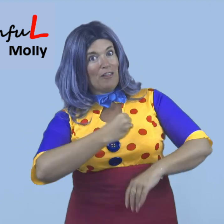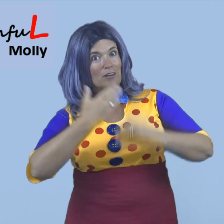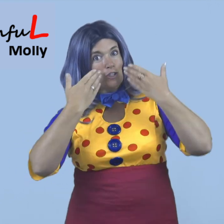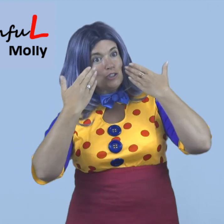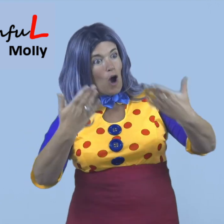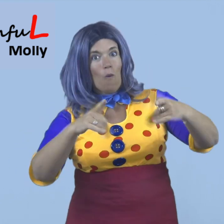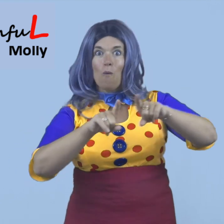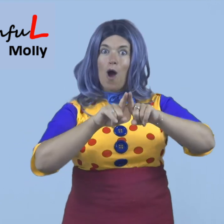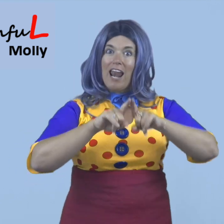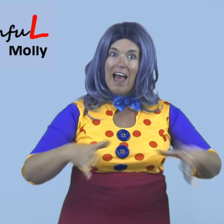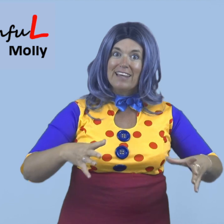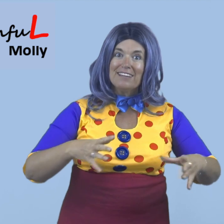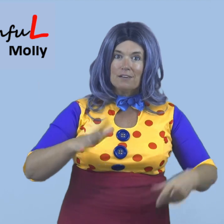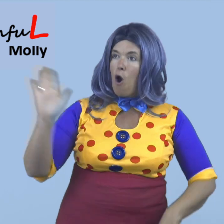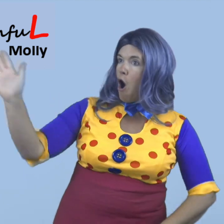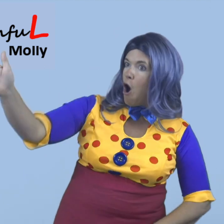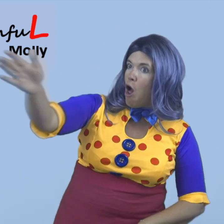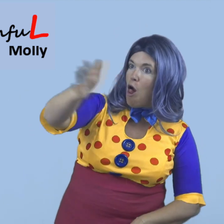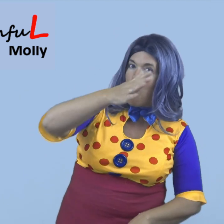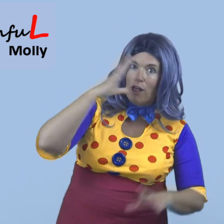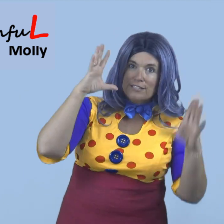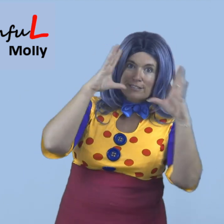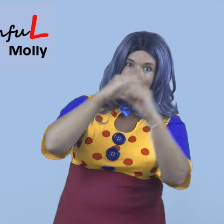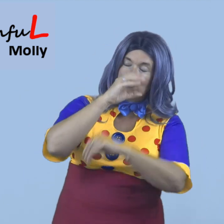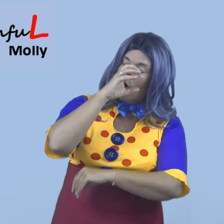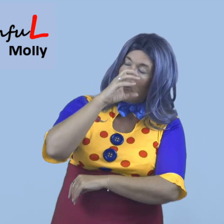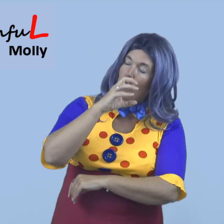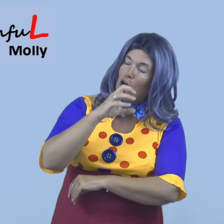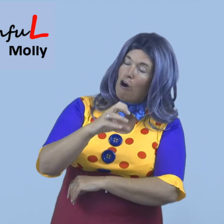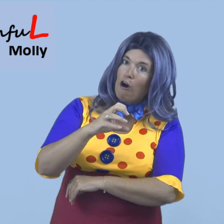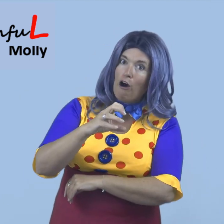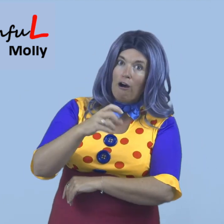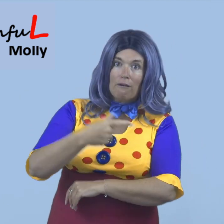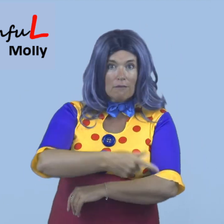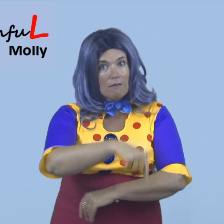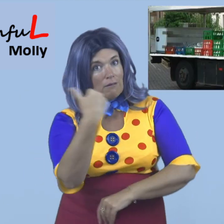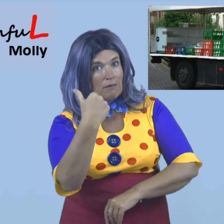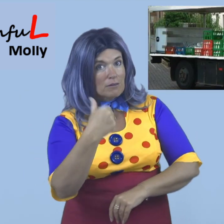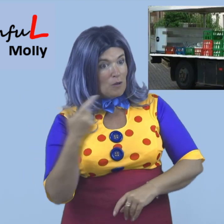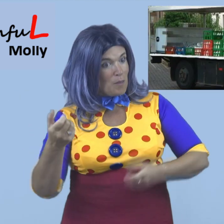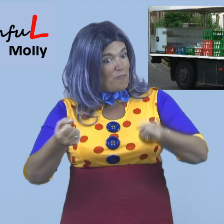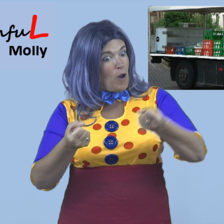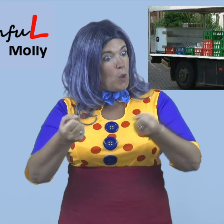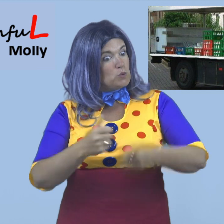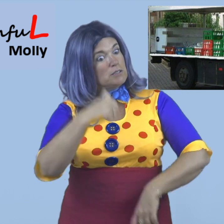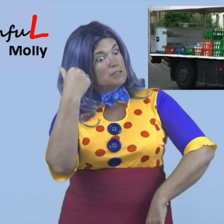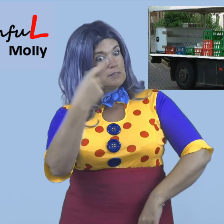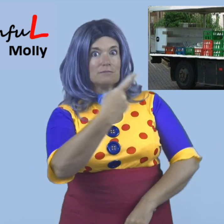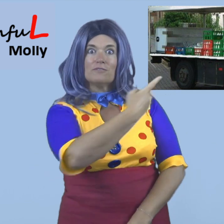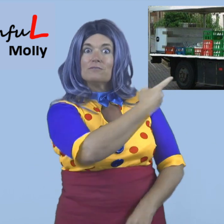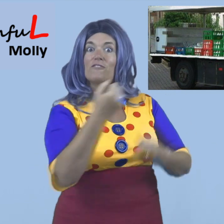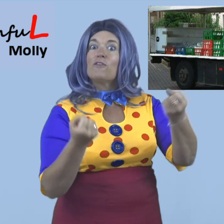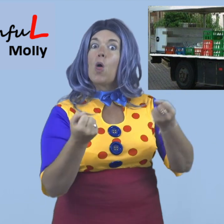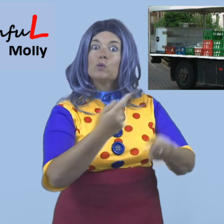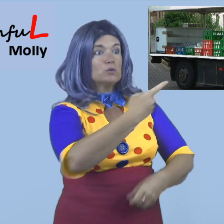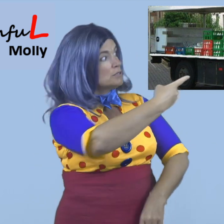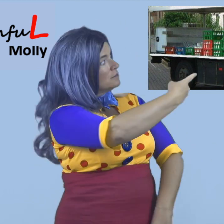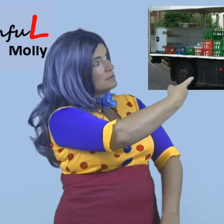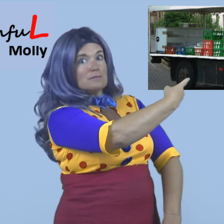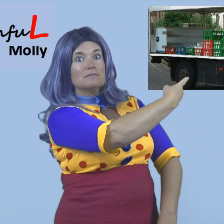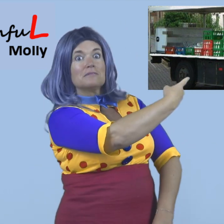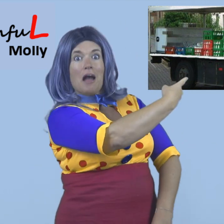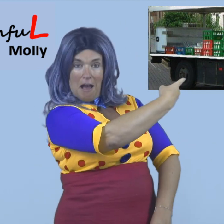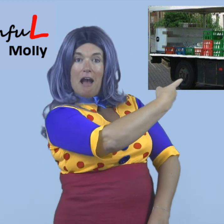the morning whilst everyone is fast asleep? Let’s get the milk float loaded.”